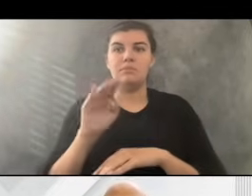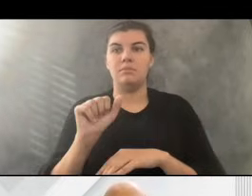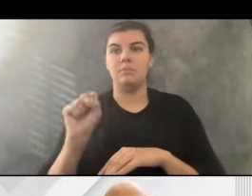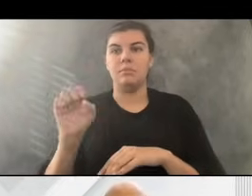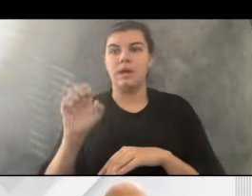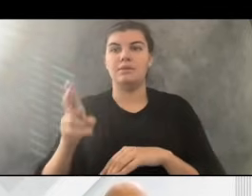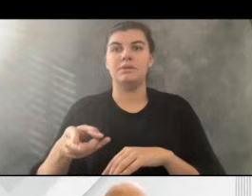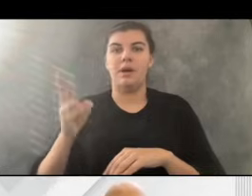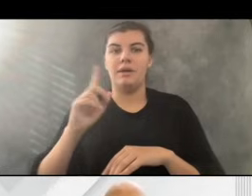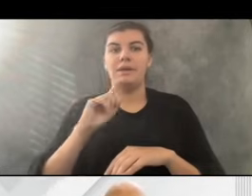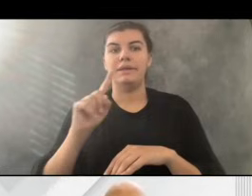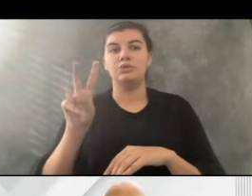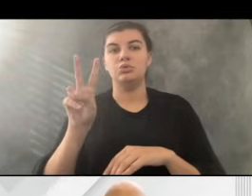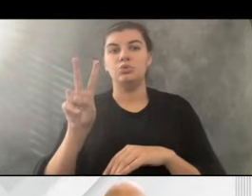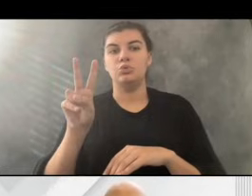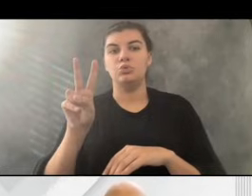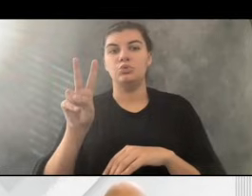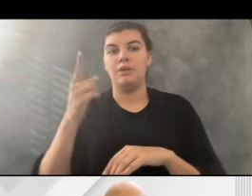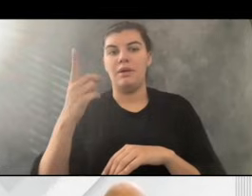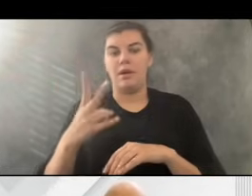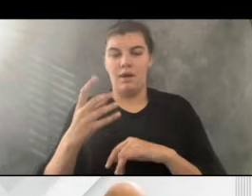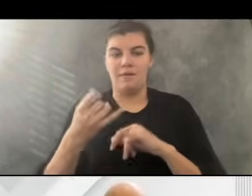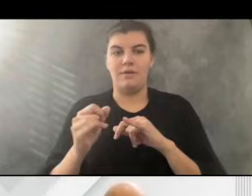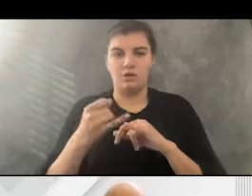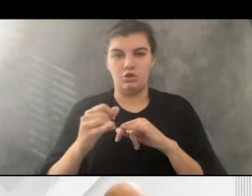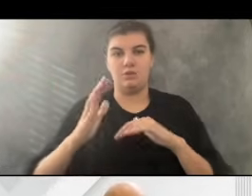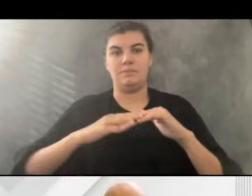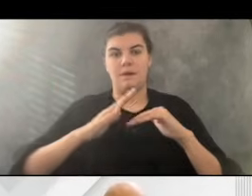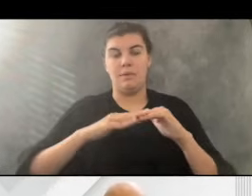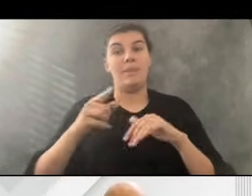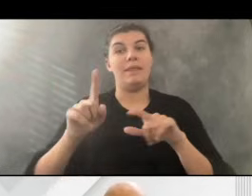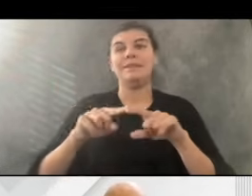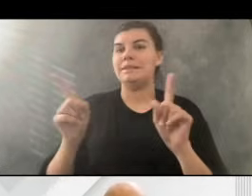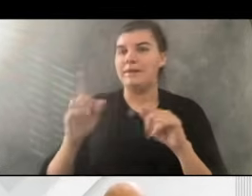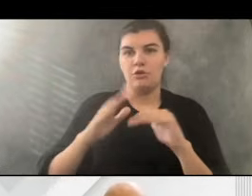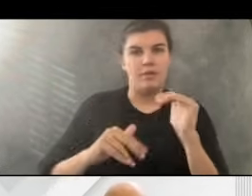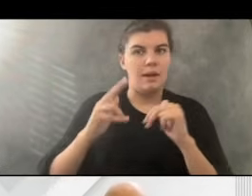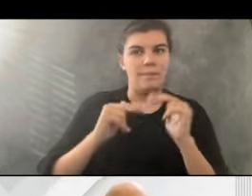This is a different requirement than is in the building standards; in the building standards